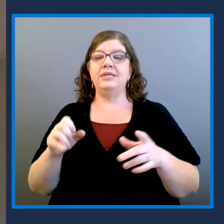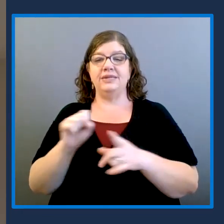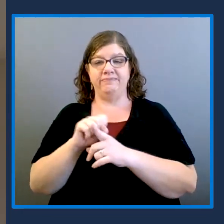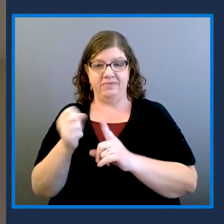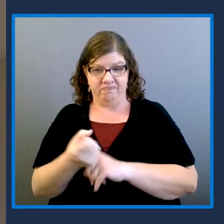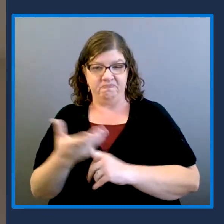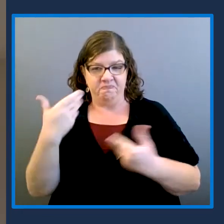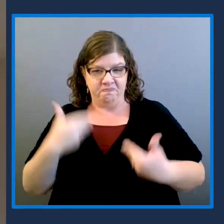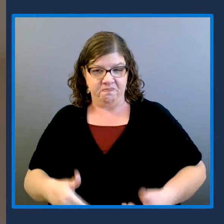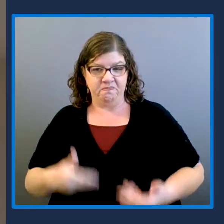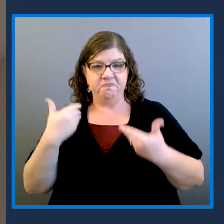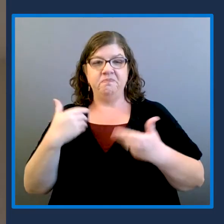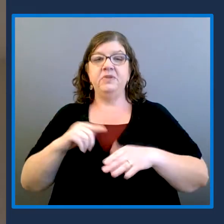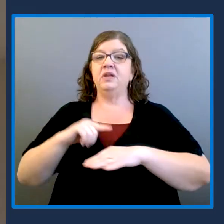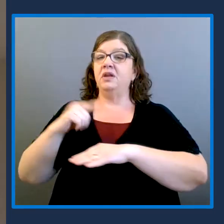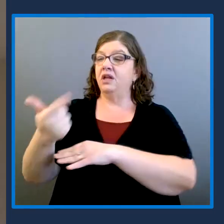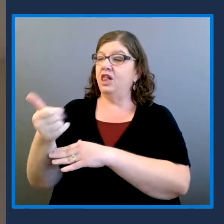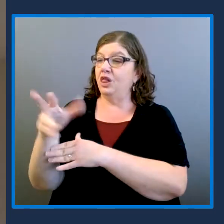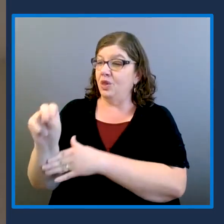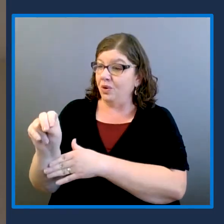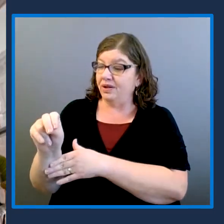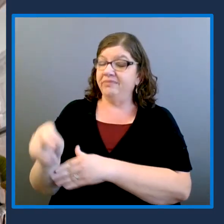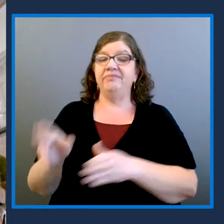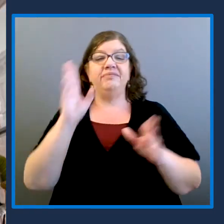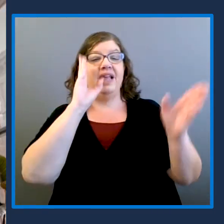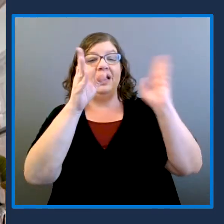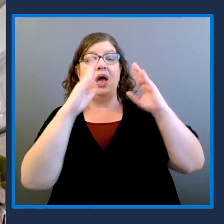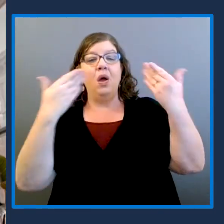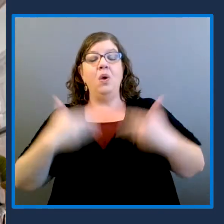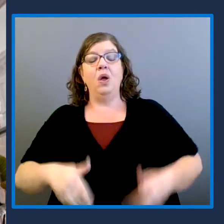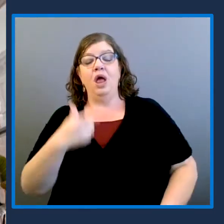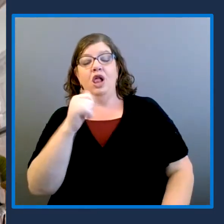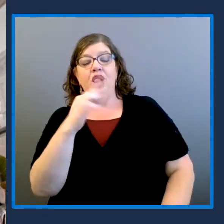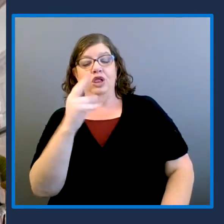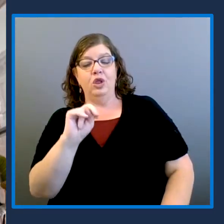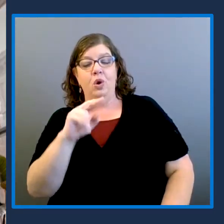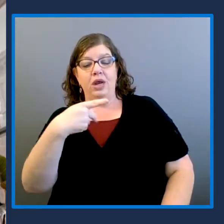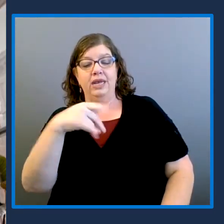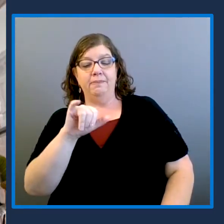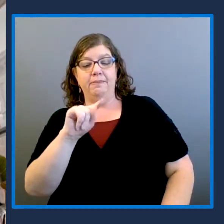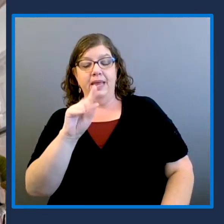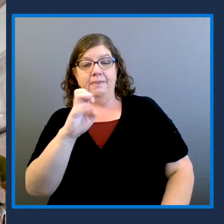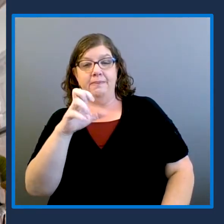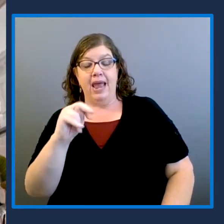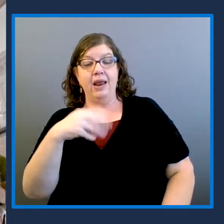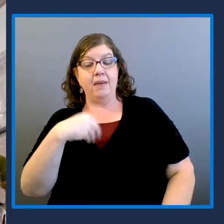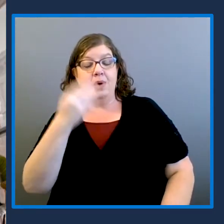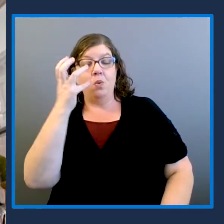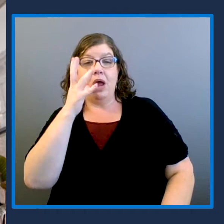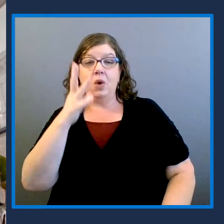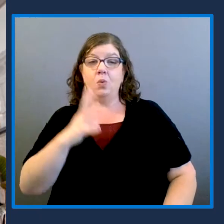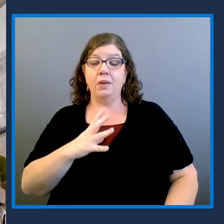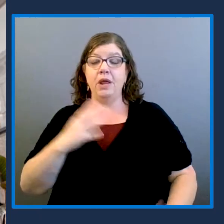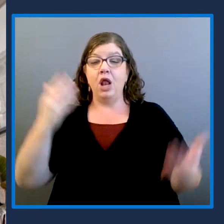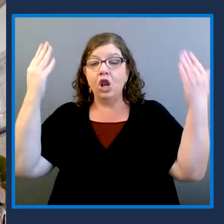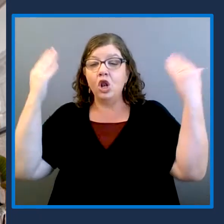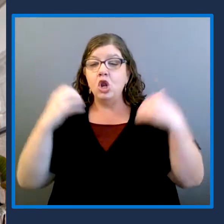condition lauren over to you hi everyone my name is lauren pittman i am a white woman i